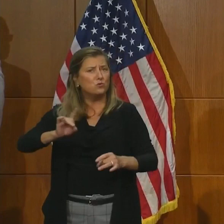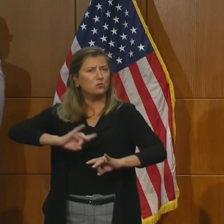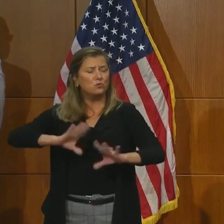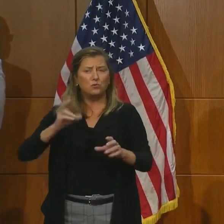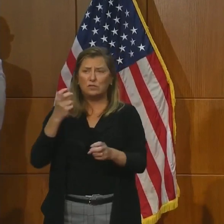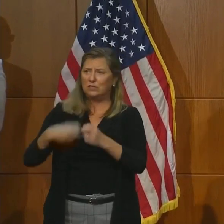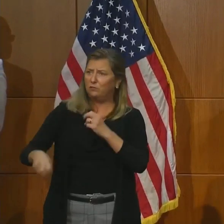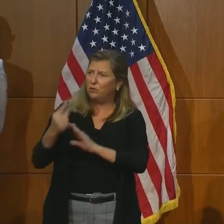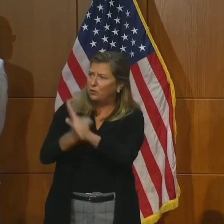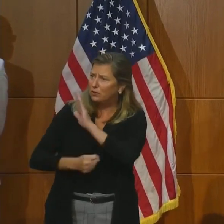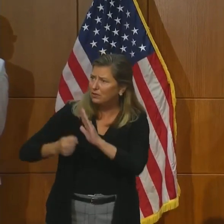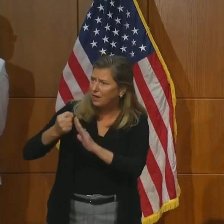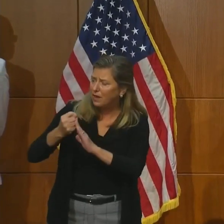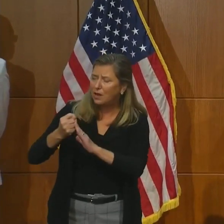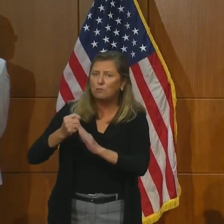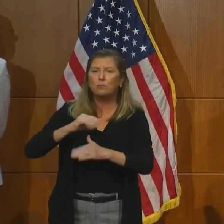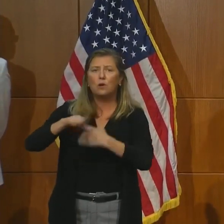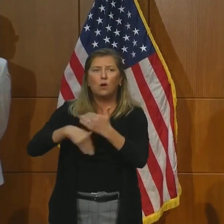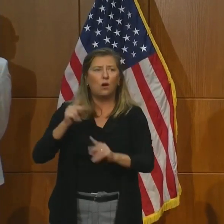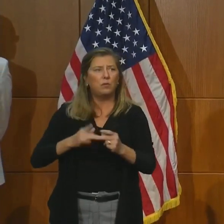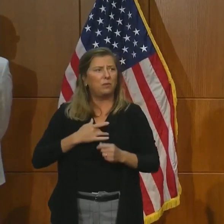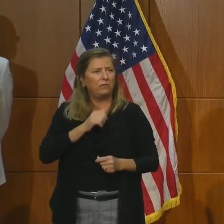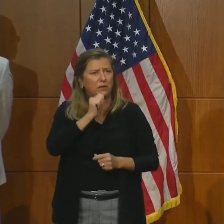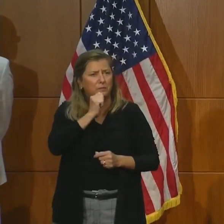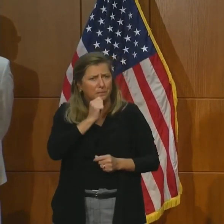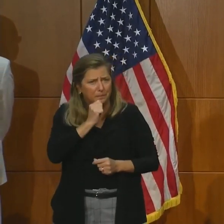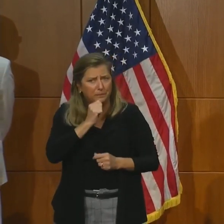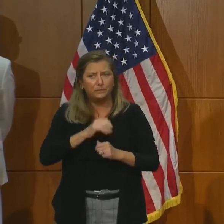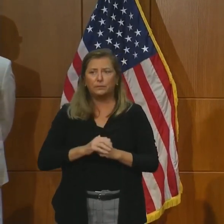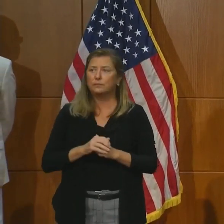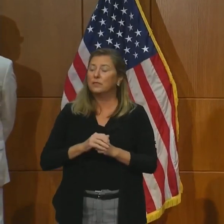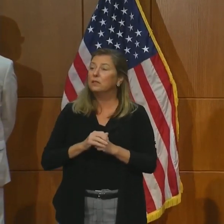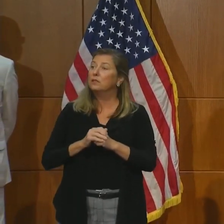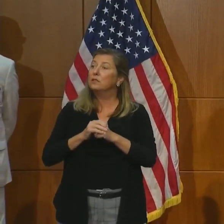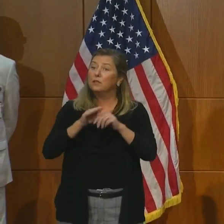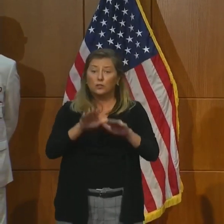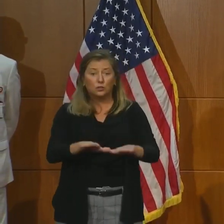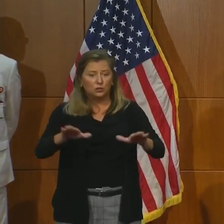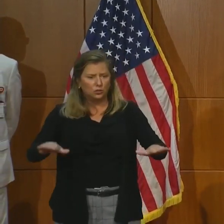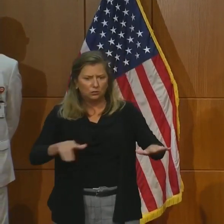GET TO THAT I WANT TO ACKNOWLEDGE THAT THESE ARE